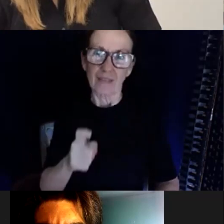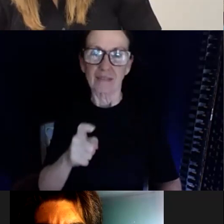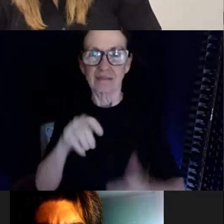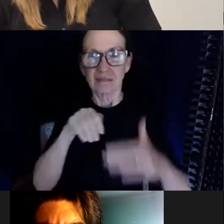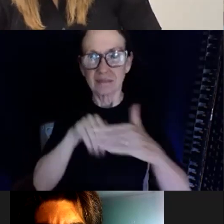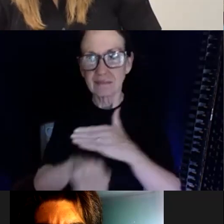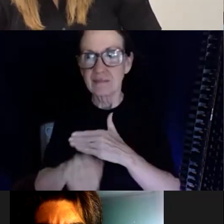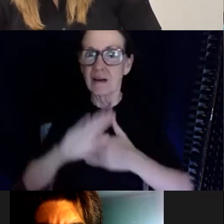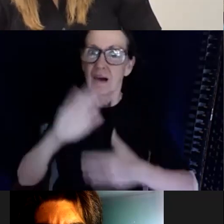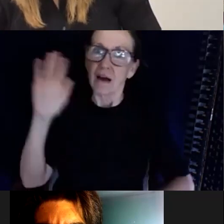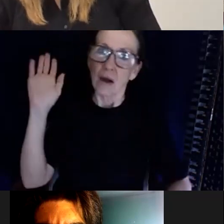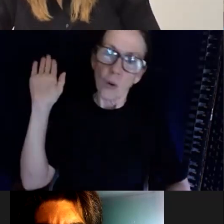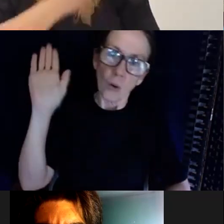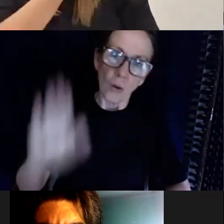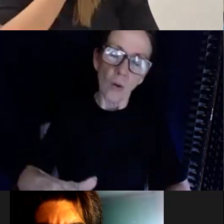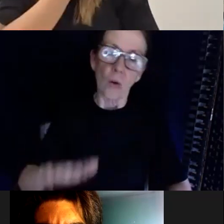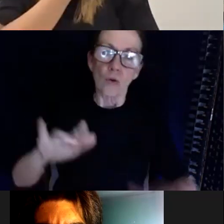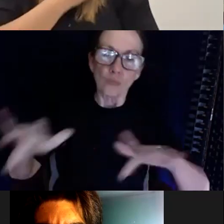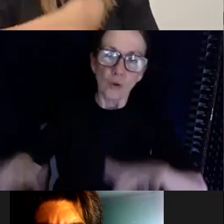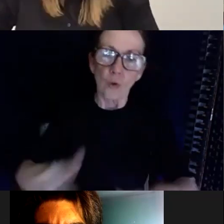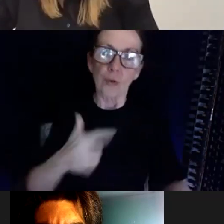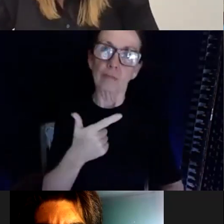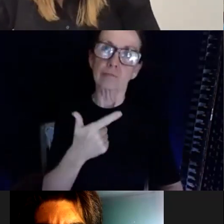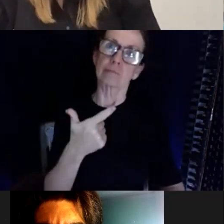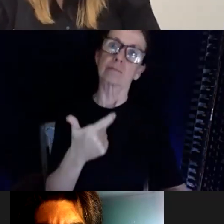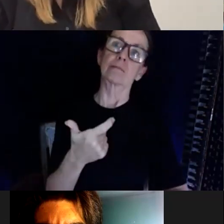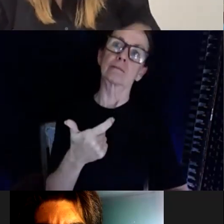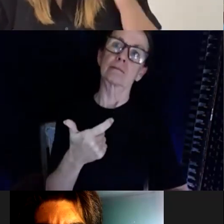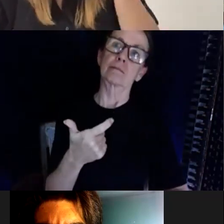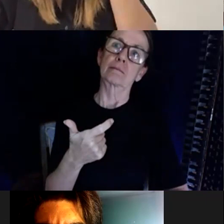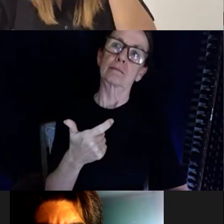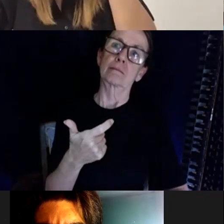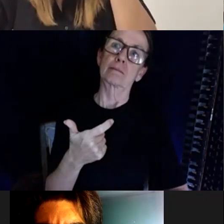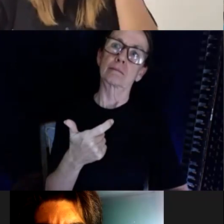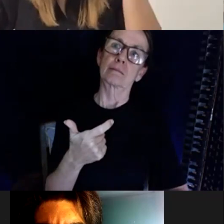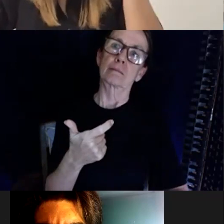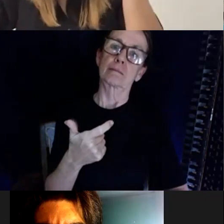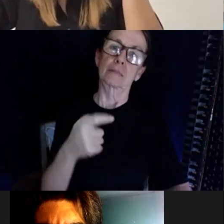BELIEVE ME, I DON'T EVER WANT TO BE A SECRETARY, BUT I THINK IT MIGHT BE HELPFUL FOR JUST THE PARTICIPATING MEMBERS OF THE COMMITTEE TO HAVE SOMETHING TO REFER BACK TO AT THE NEXT MEETING.